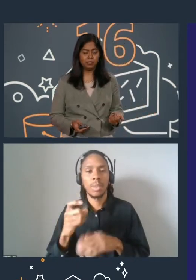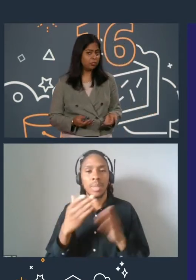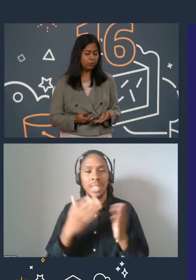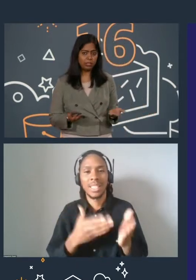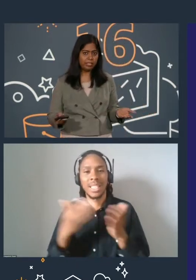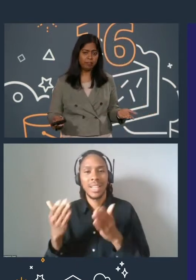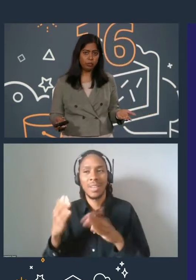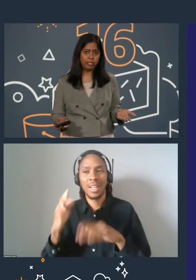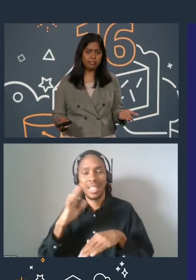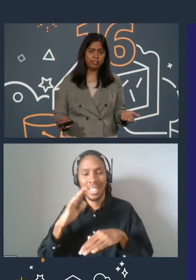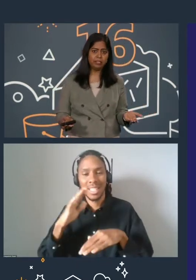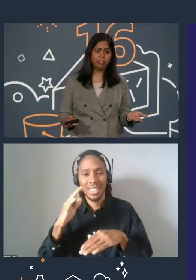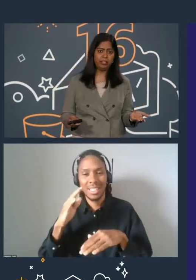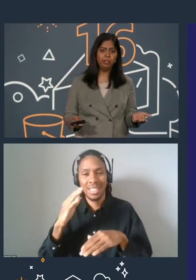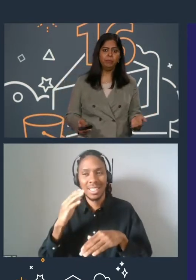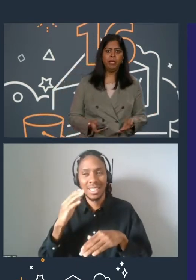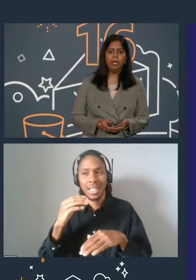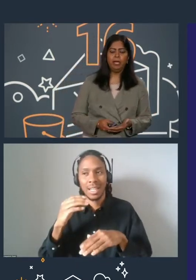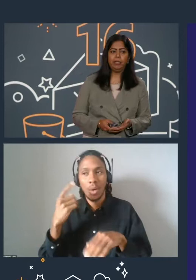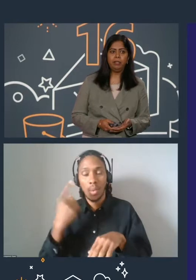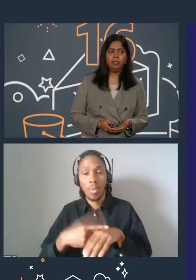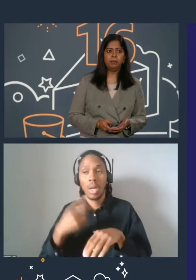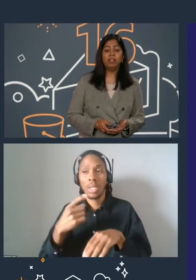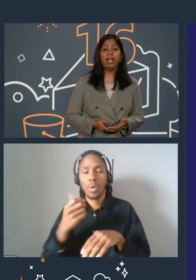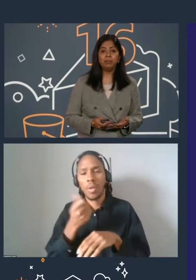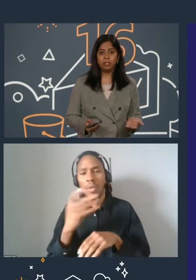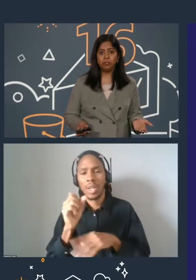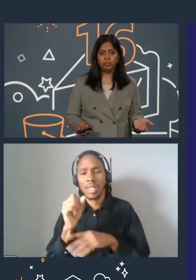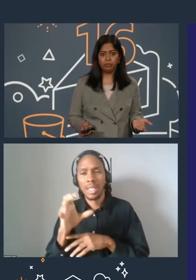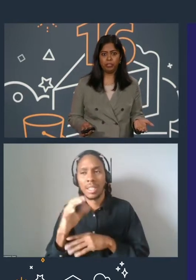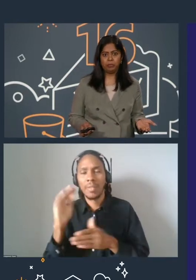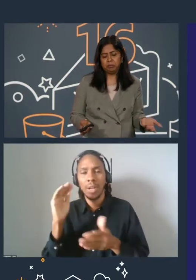so you really have low latency there. And they're absolutely free.